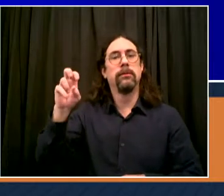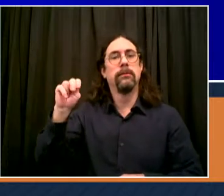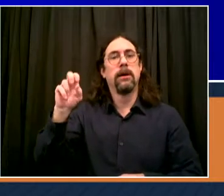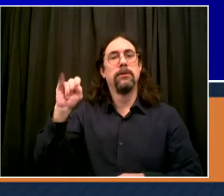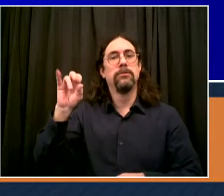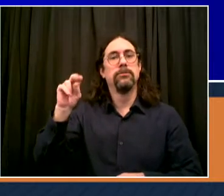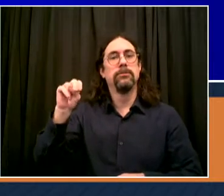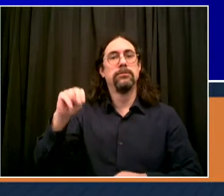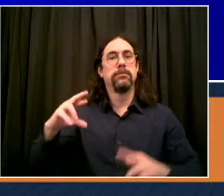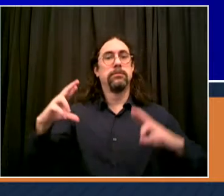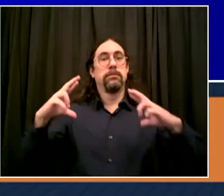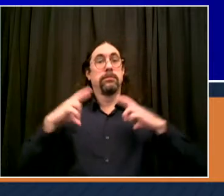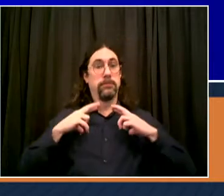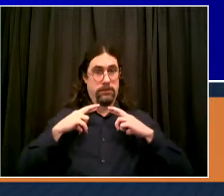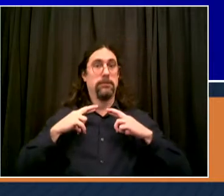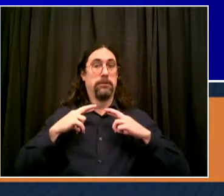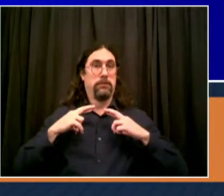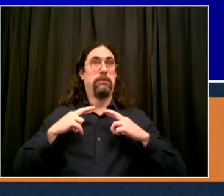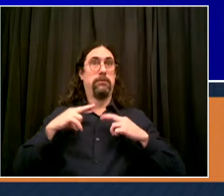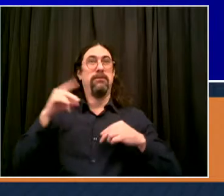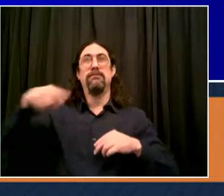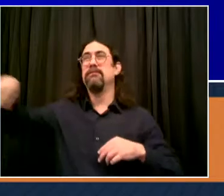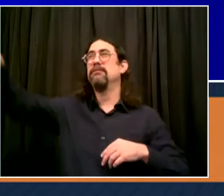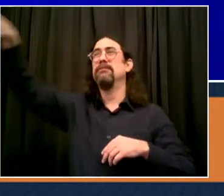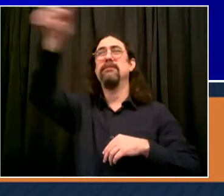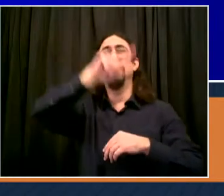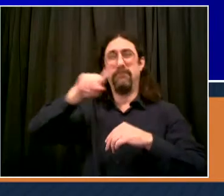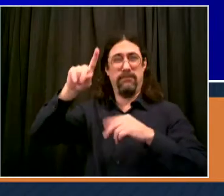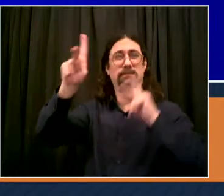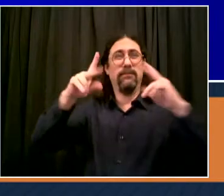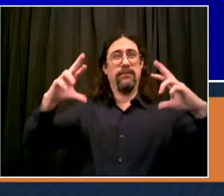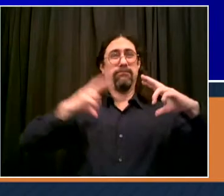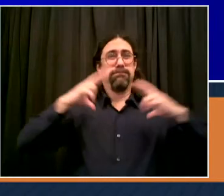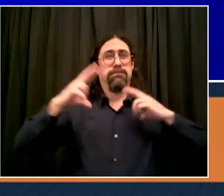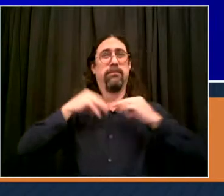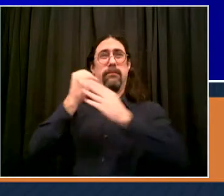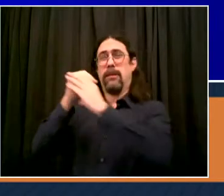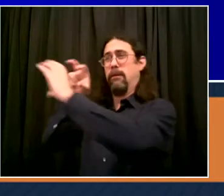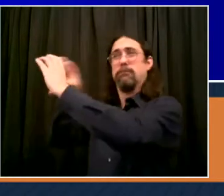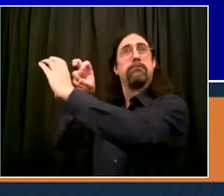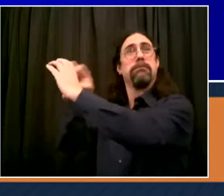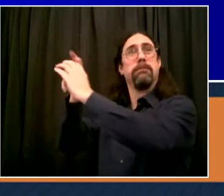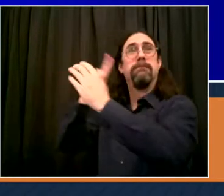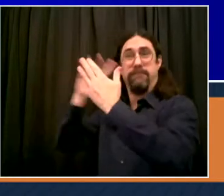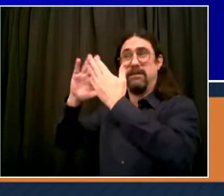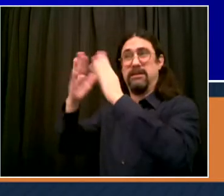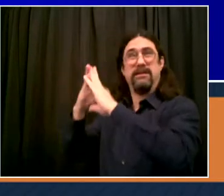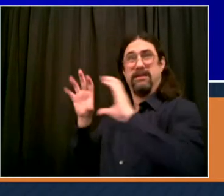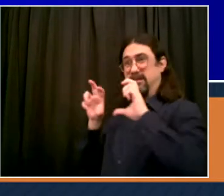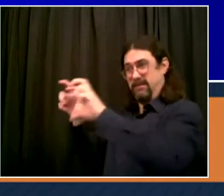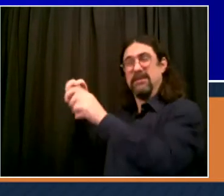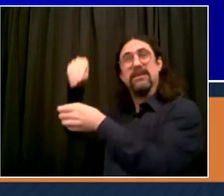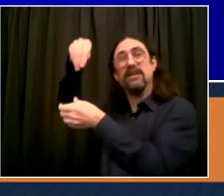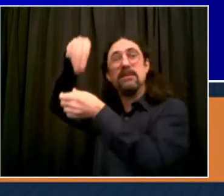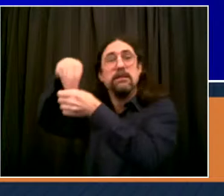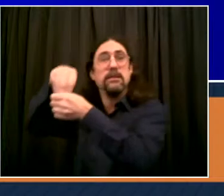THIIWS ILL BE THE LARGEST FOSSIL FUEL DIVESTMENT IN THE NATION. IN HISTORY.